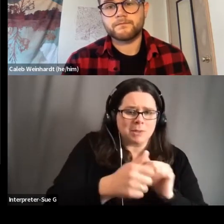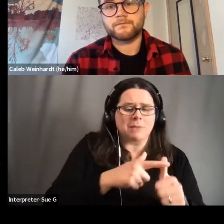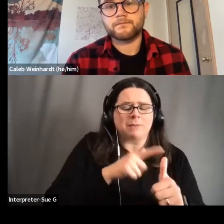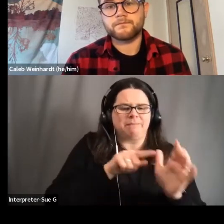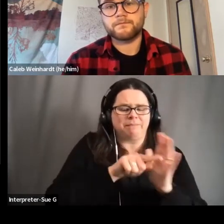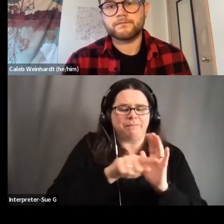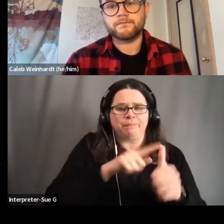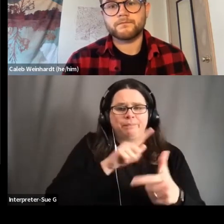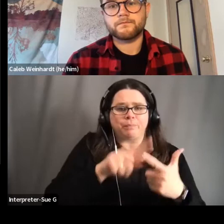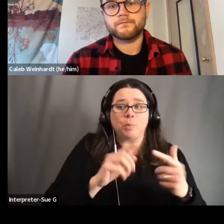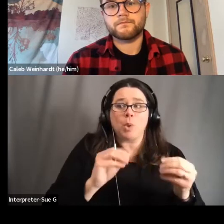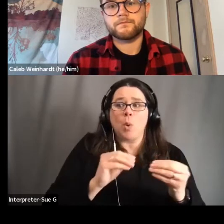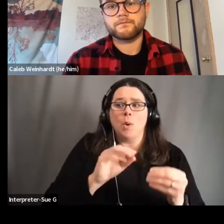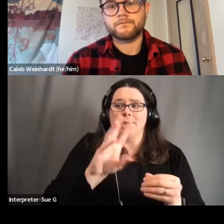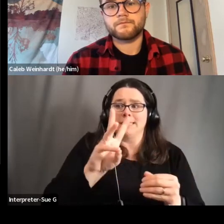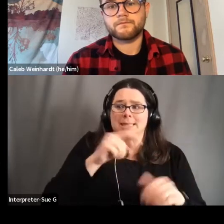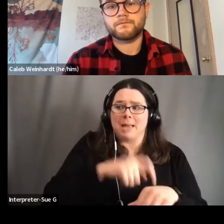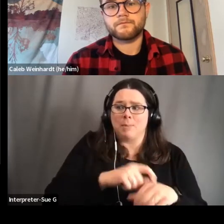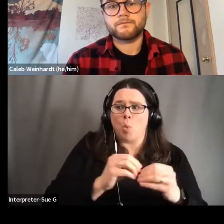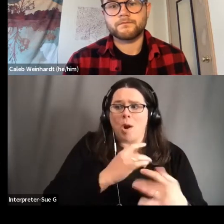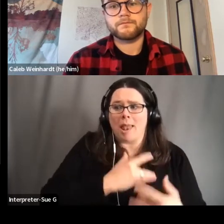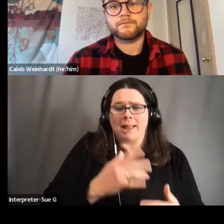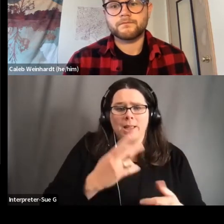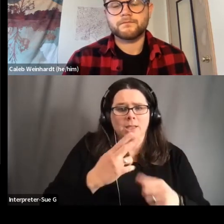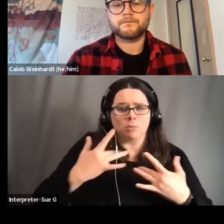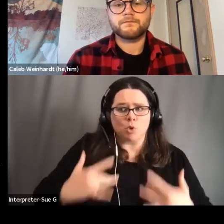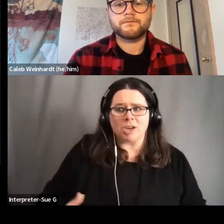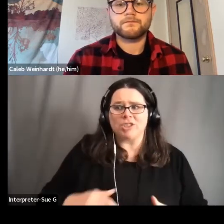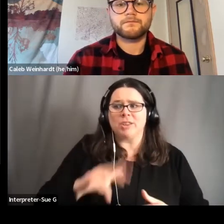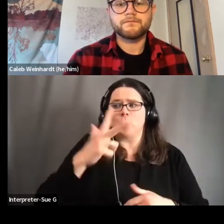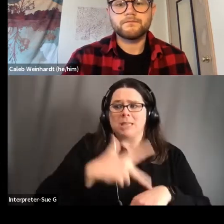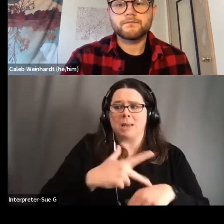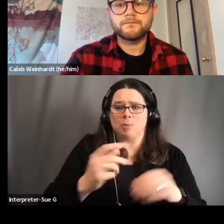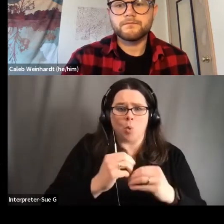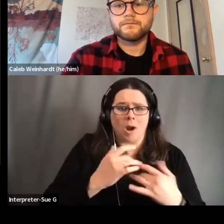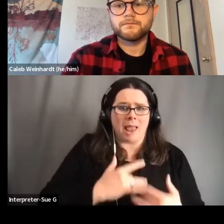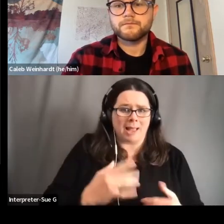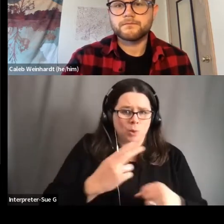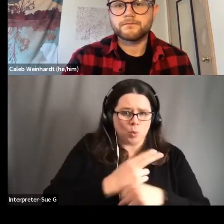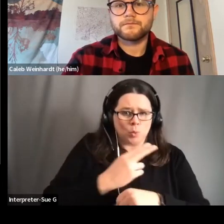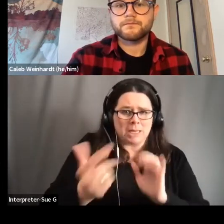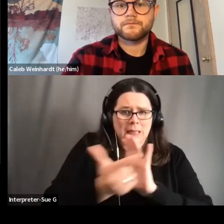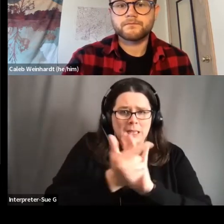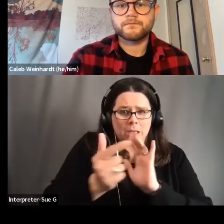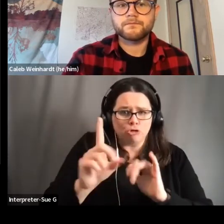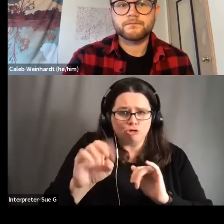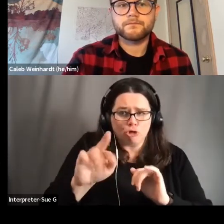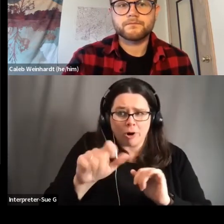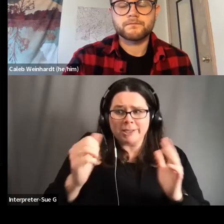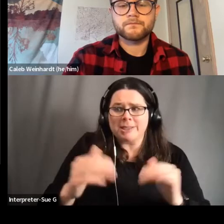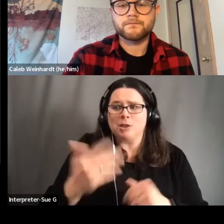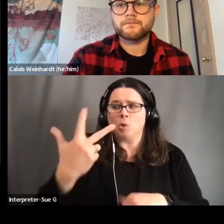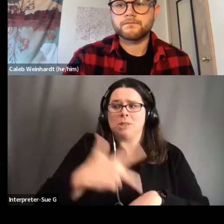more likely to be HIV positive or have an STI. Those things that we already talked about. So it's just looking at it from a different perspective.